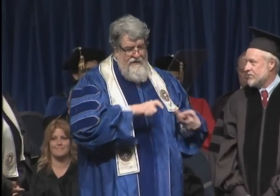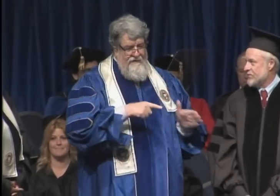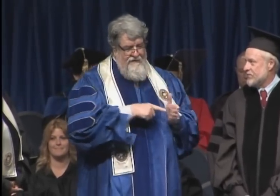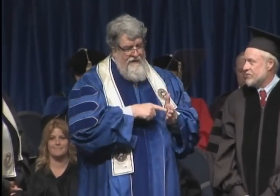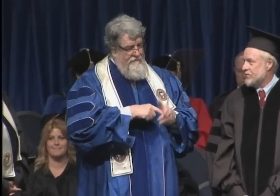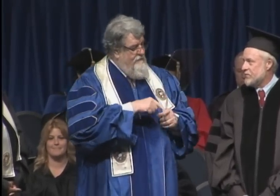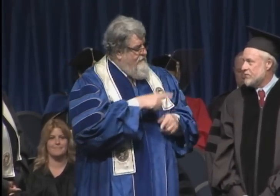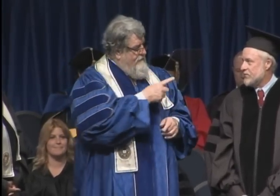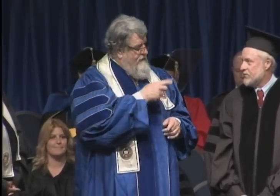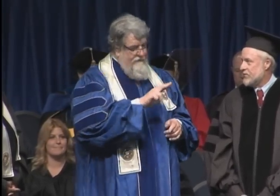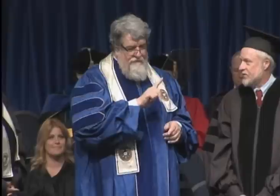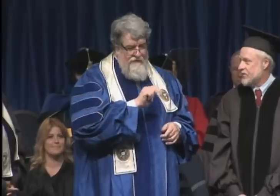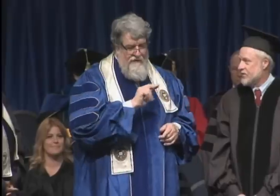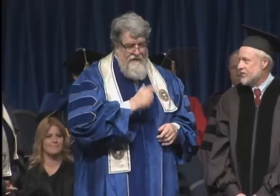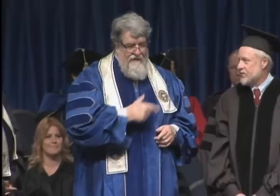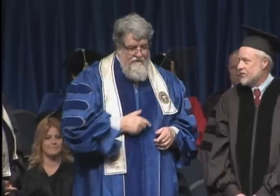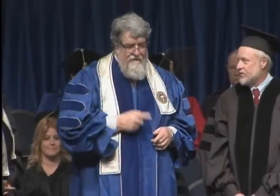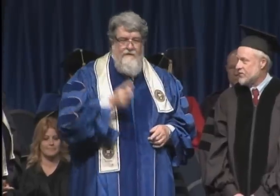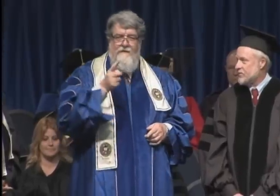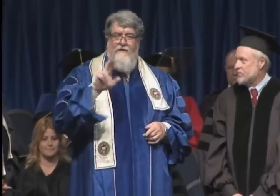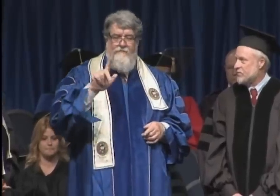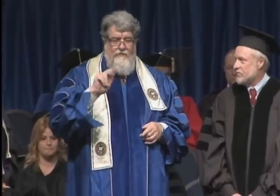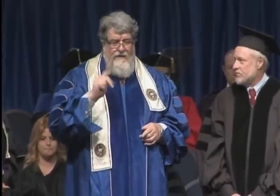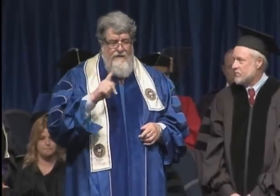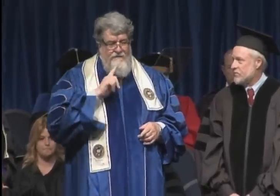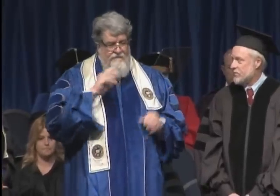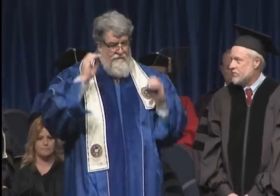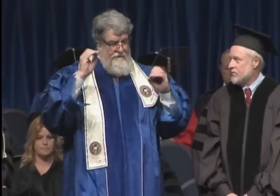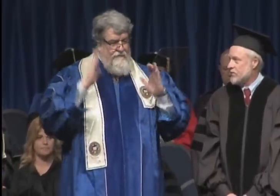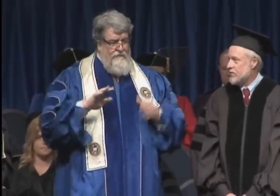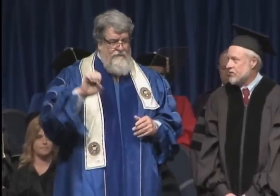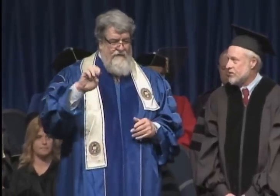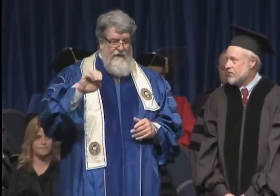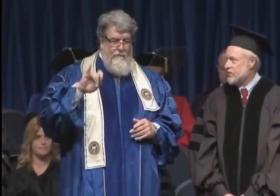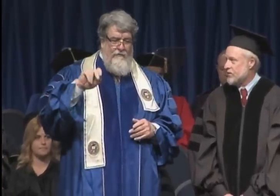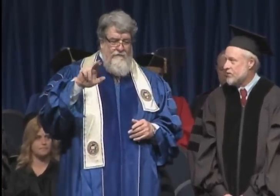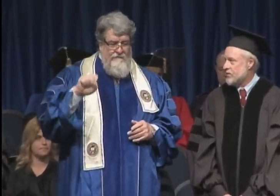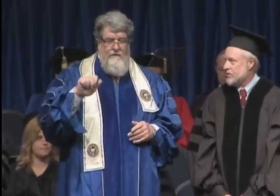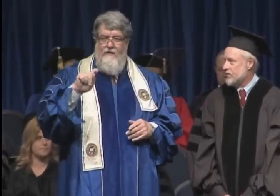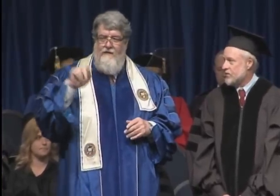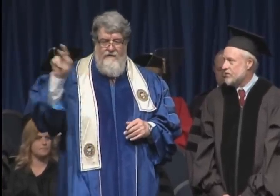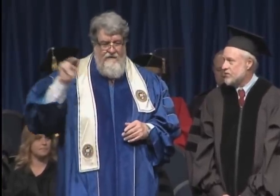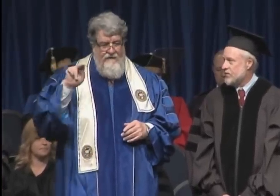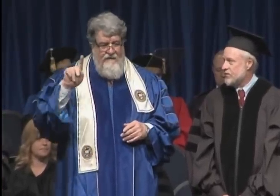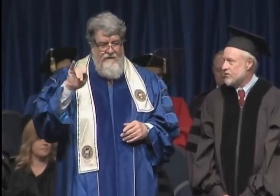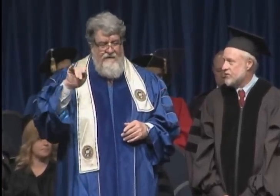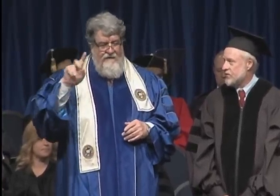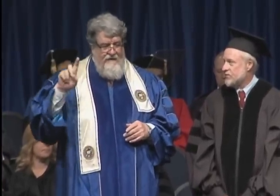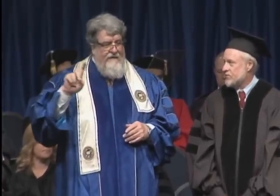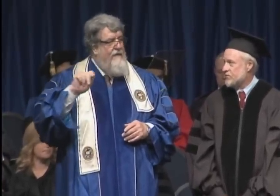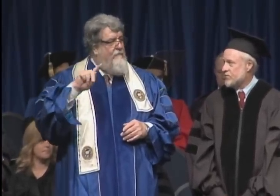owe a great debt to Dr. Lang. Dr. Lang is professor emeritus